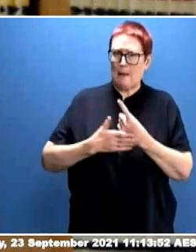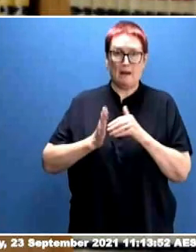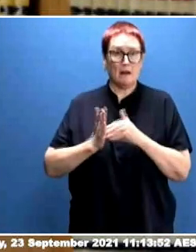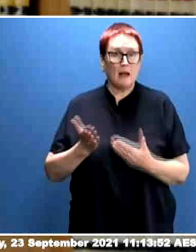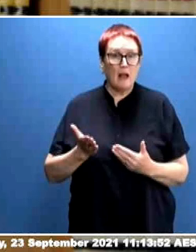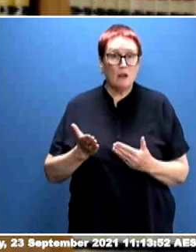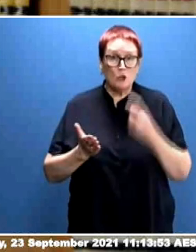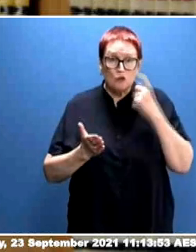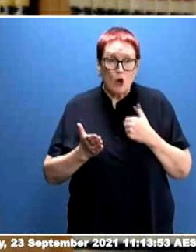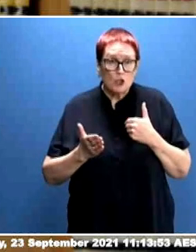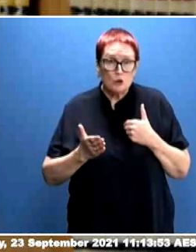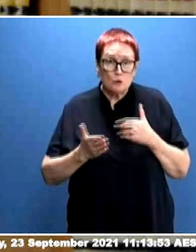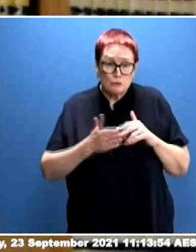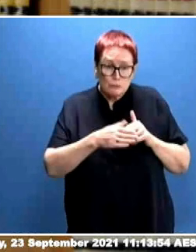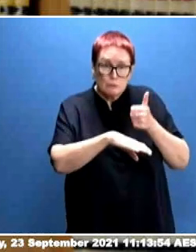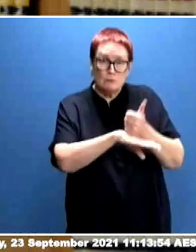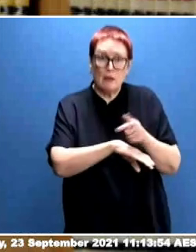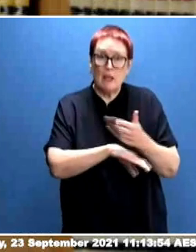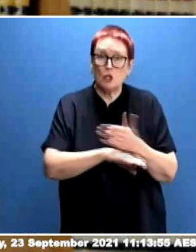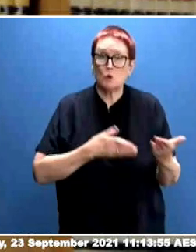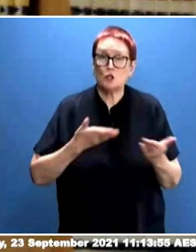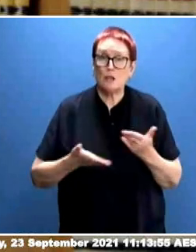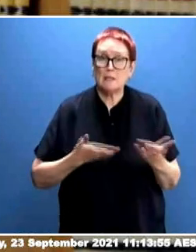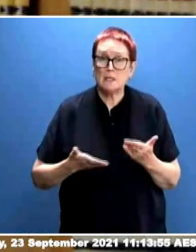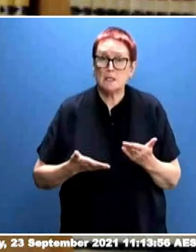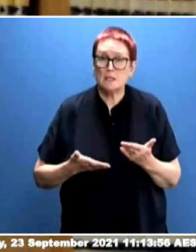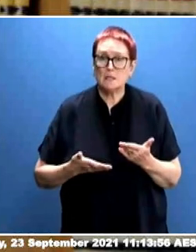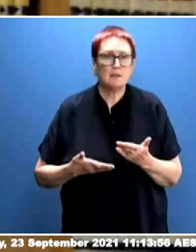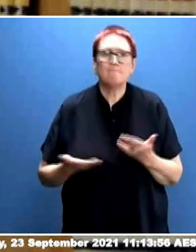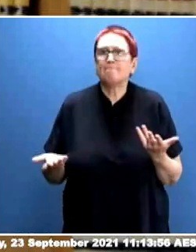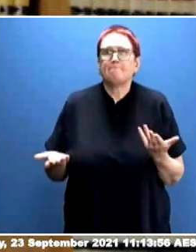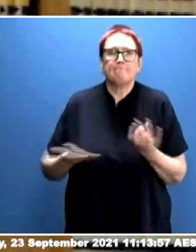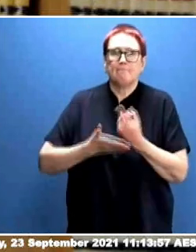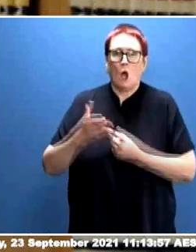with progressing that recommendation? Only what's in that document, which is that it's been referred to